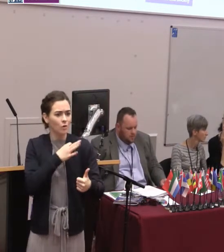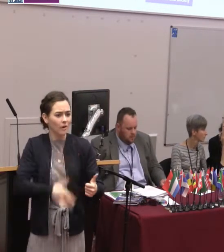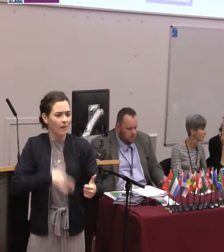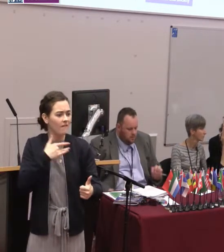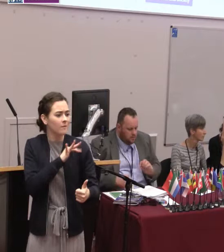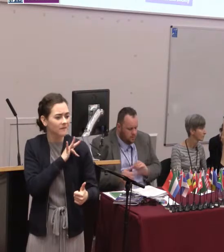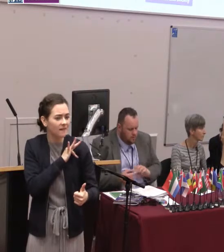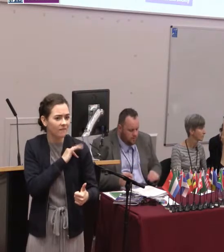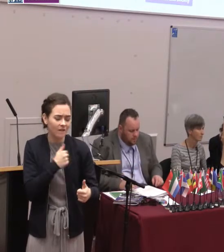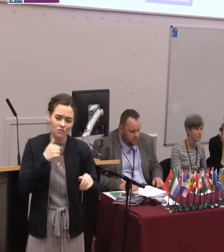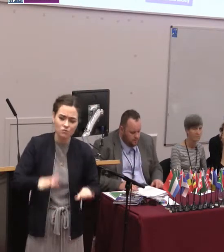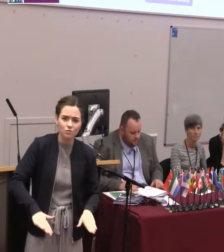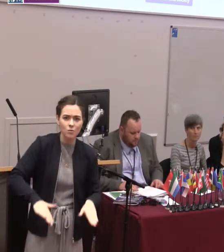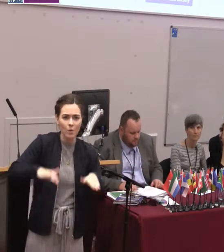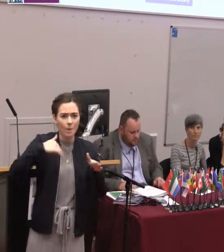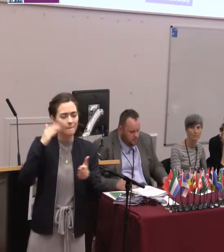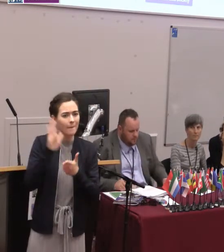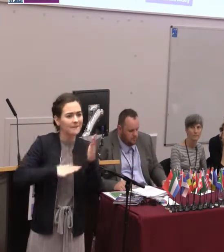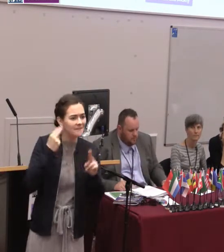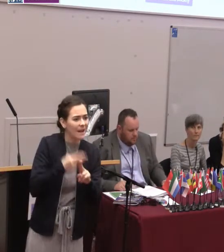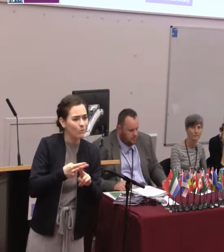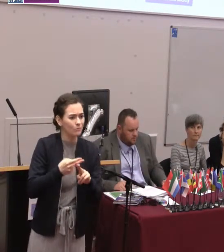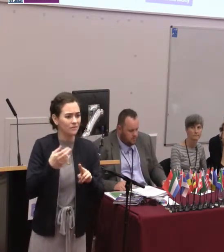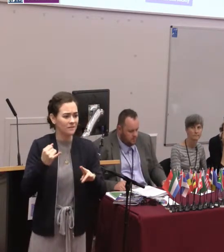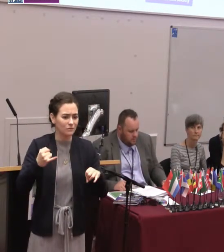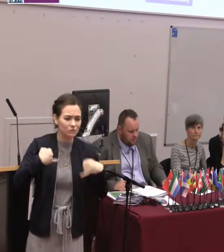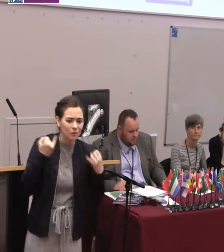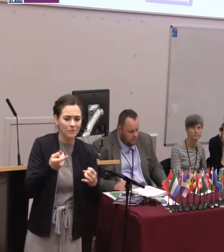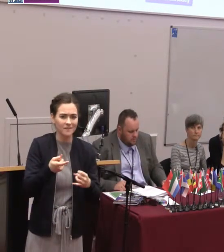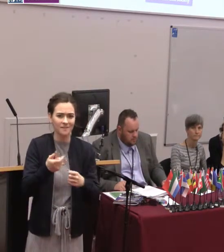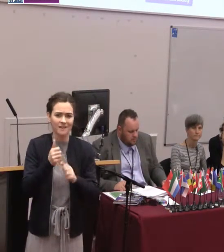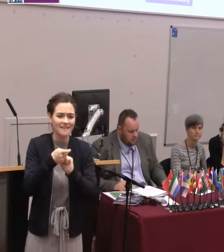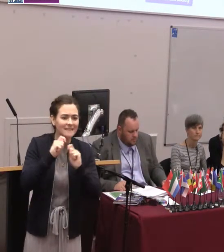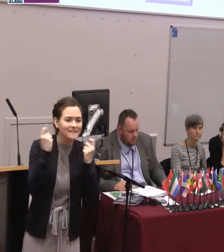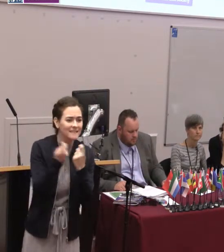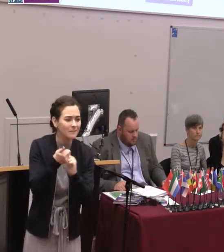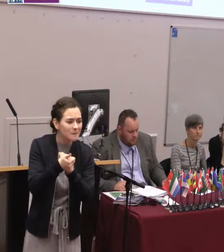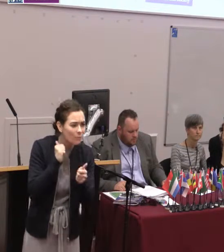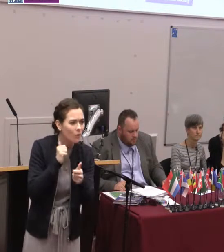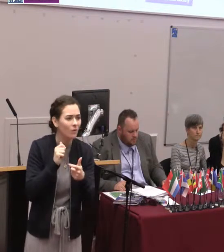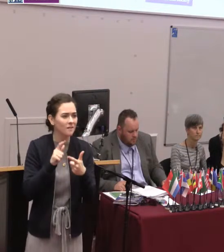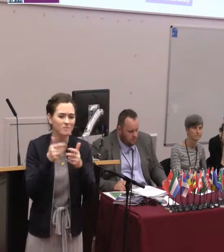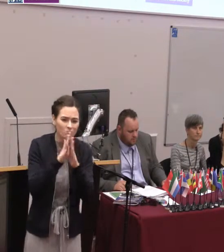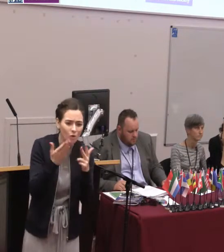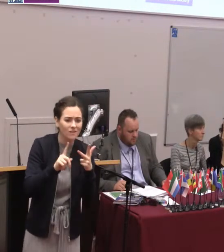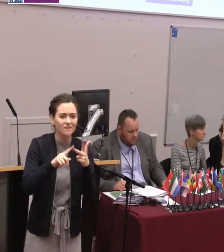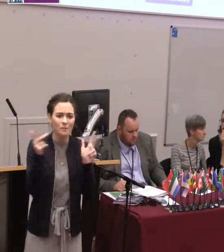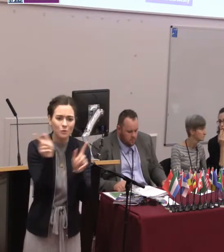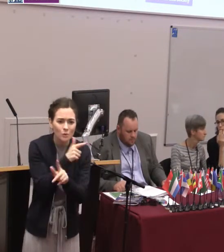Growing up, I missed the pleasures of team sports, books, music or culture.